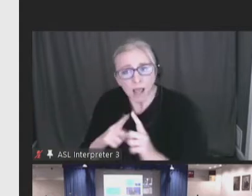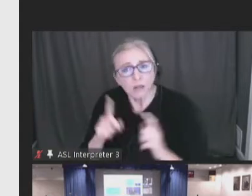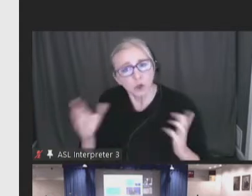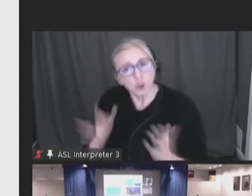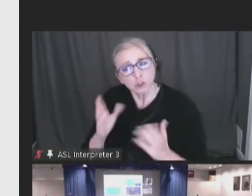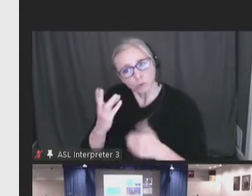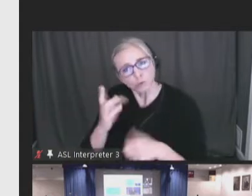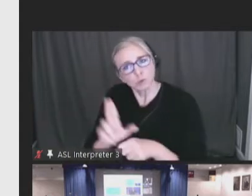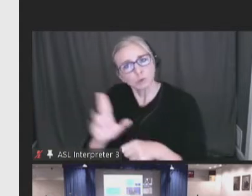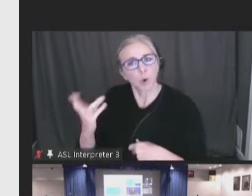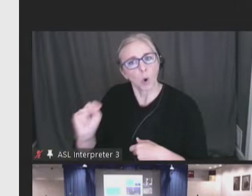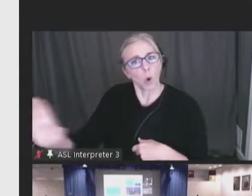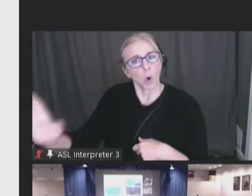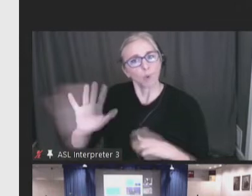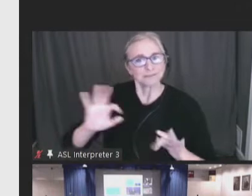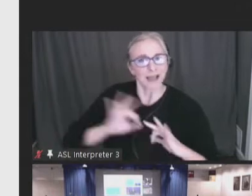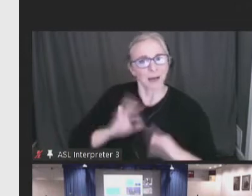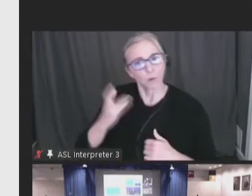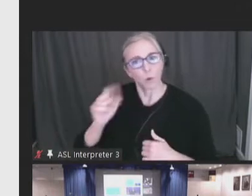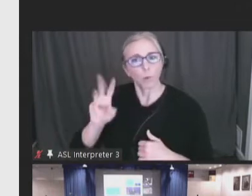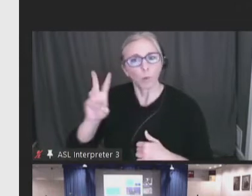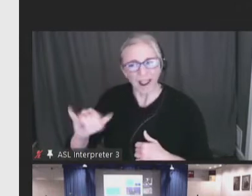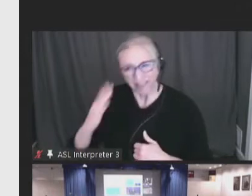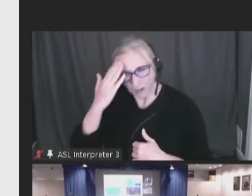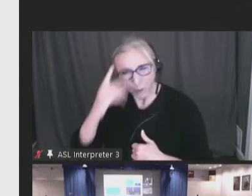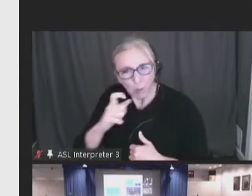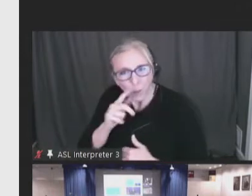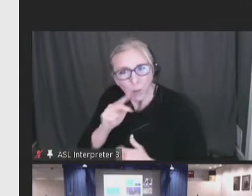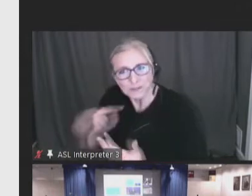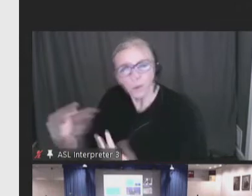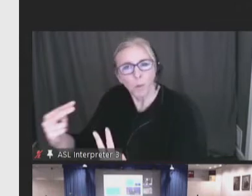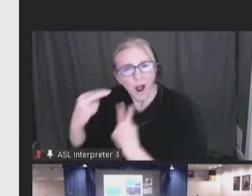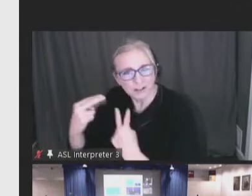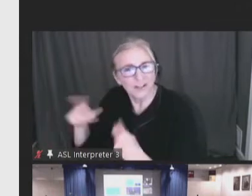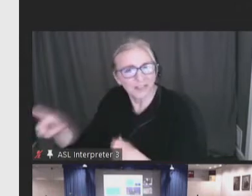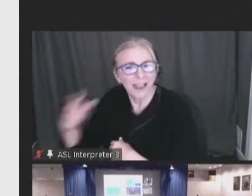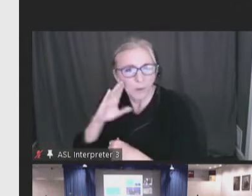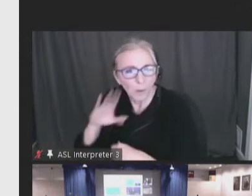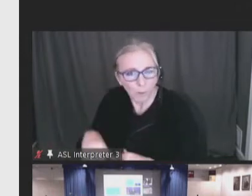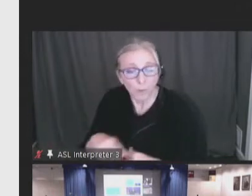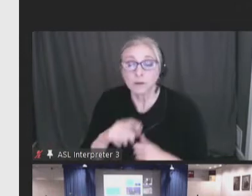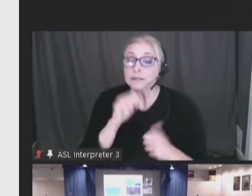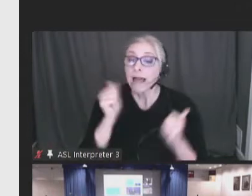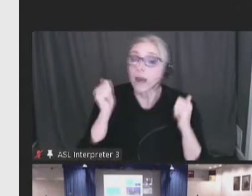own unique style. They know their audience best. Not all impressions are equal. This is